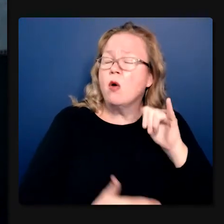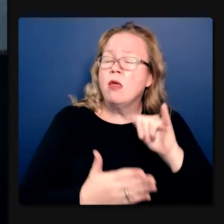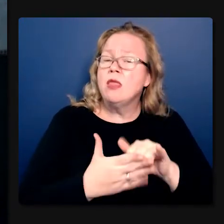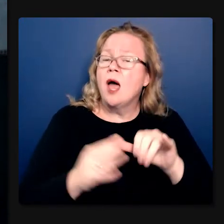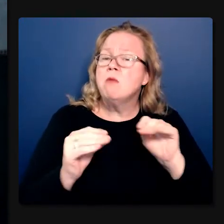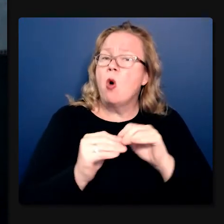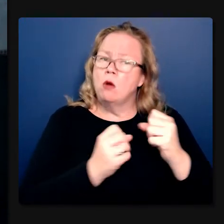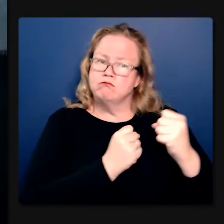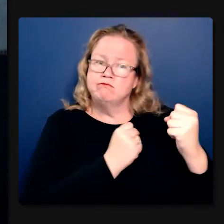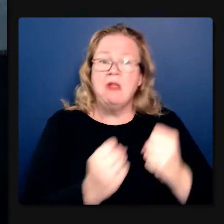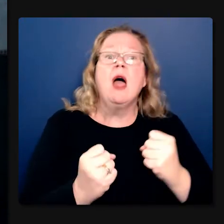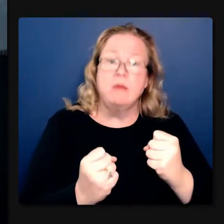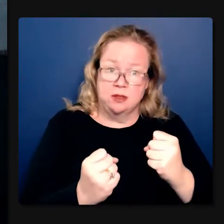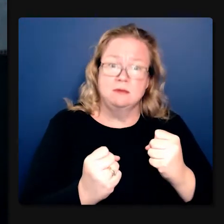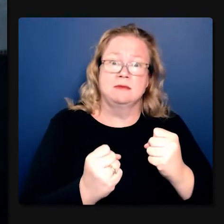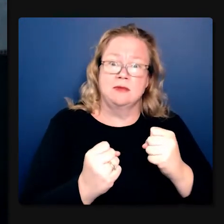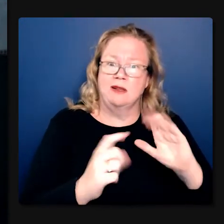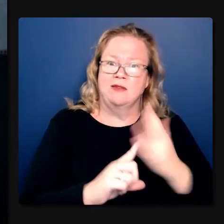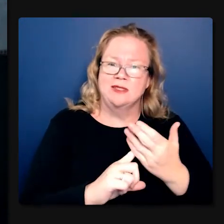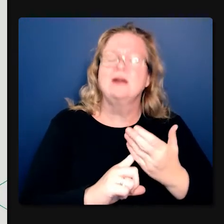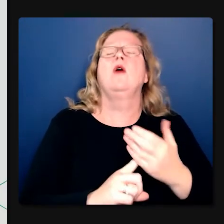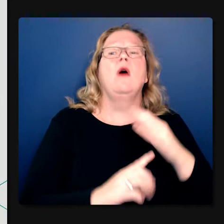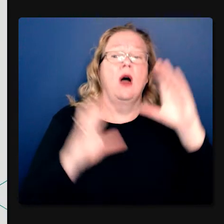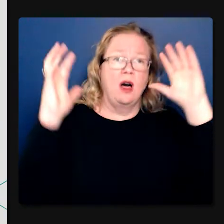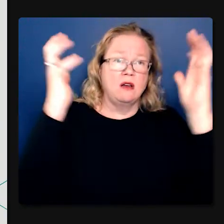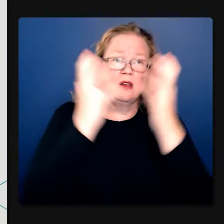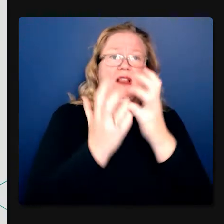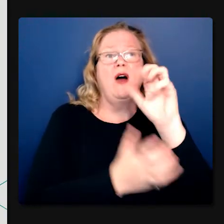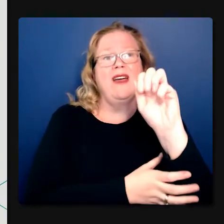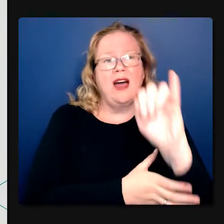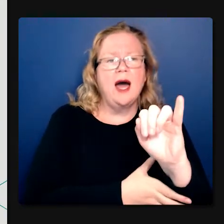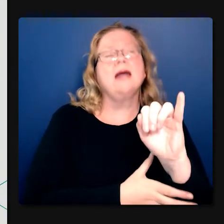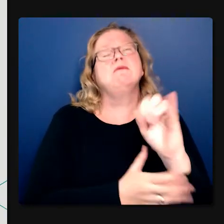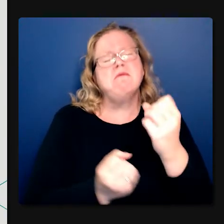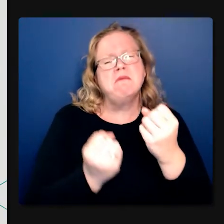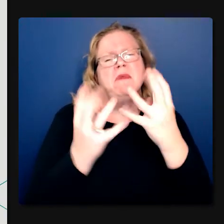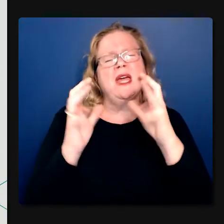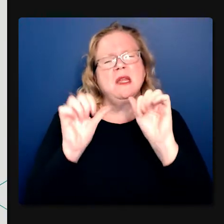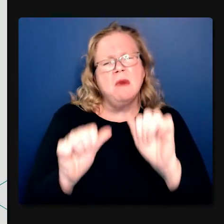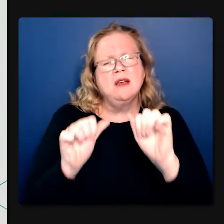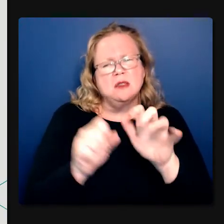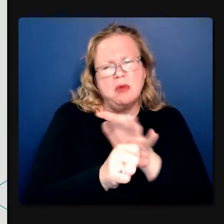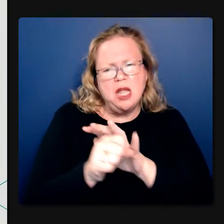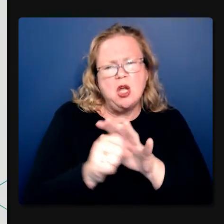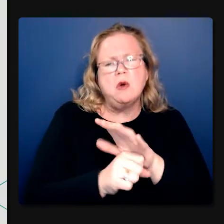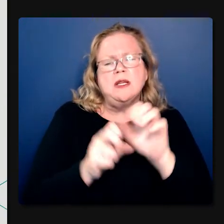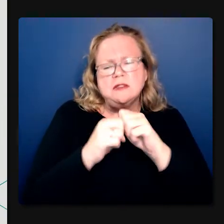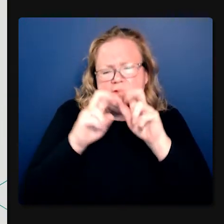that are more dynamic and convincing? From a cloud AI standpoint, there are many potential areas to dig into